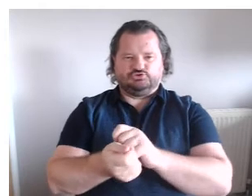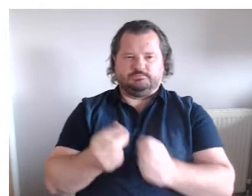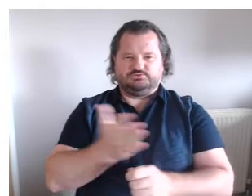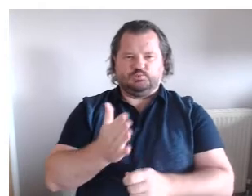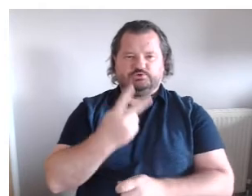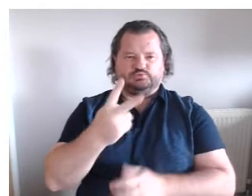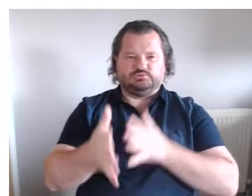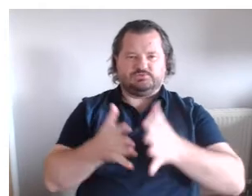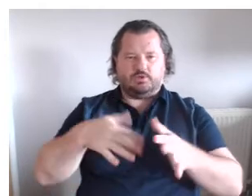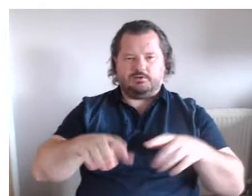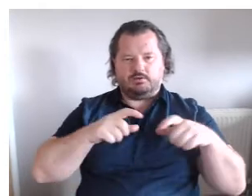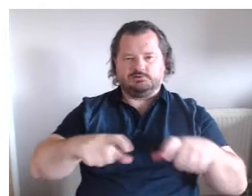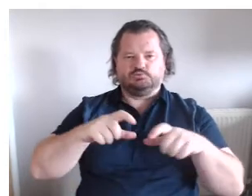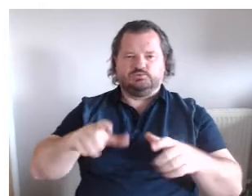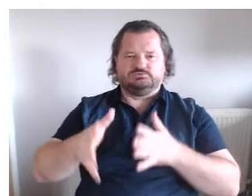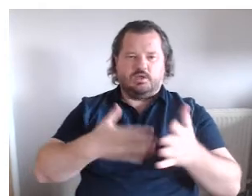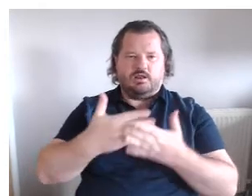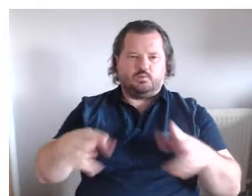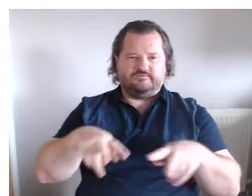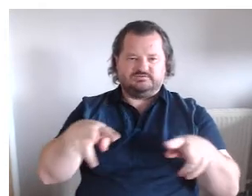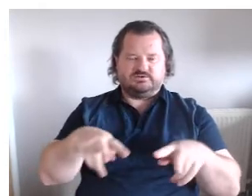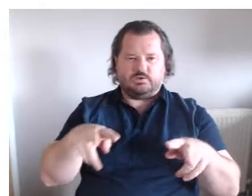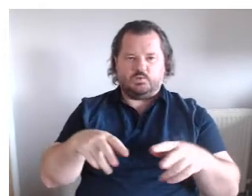between two signs in a continuous sign language video.